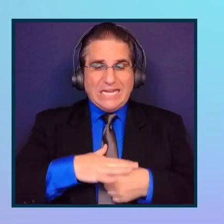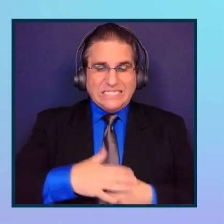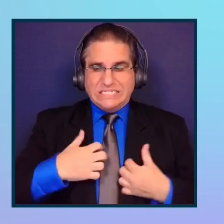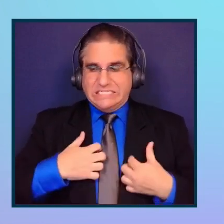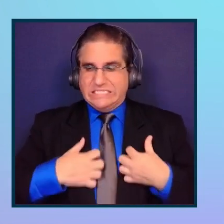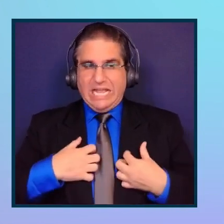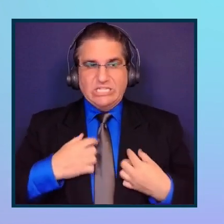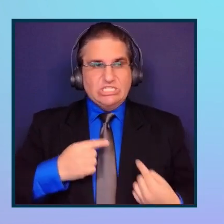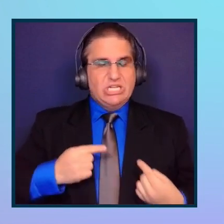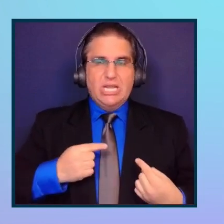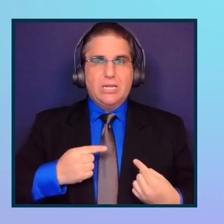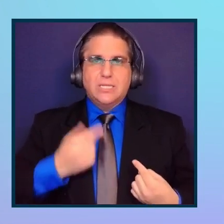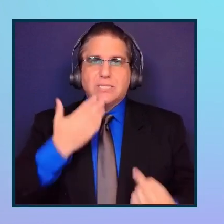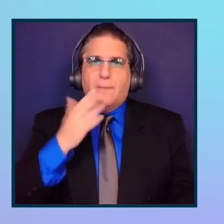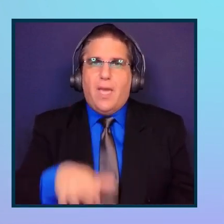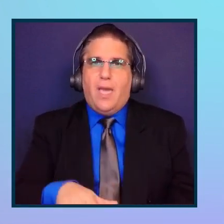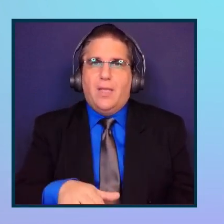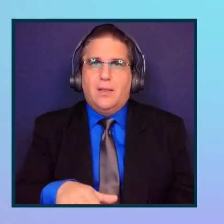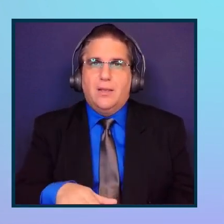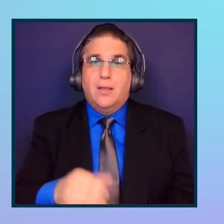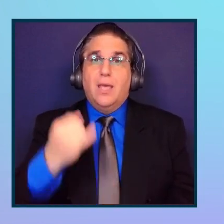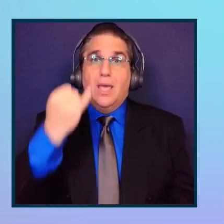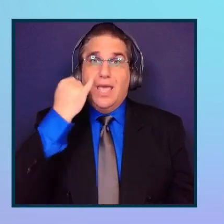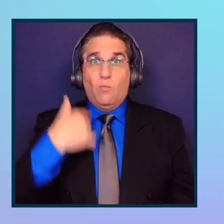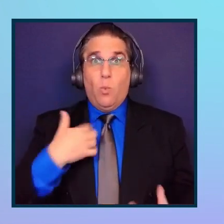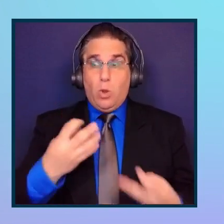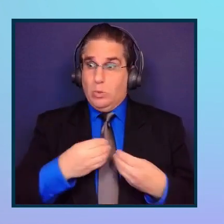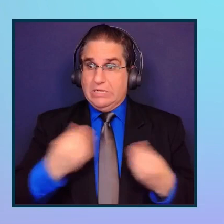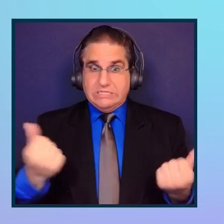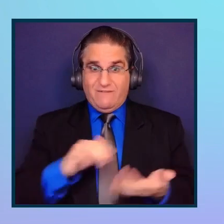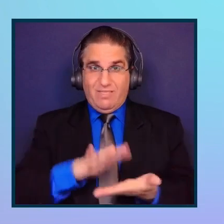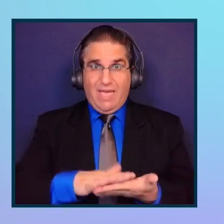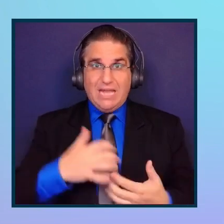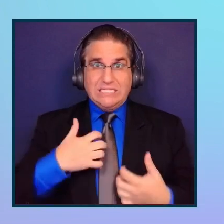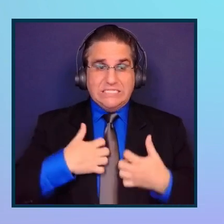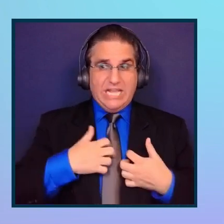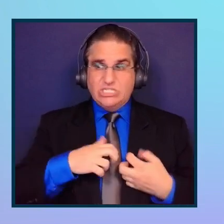is the thing that can actually cause a lot of harm. Yes and friction is a cool word,